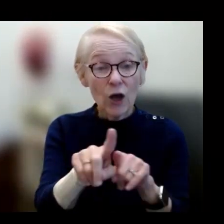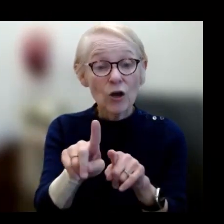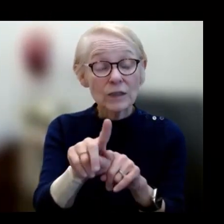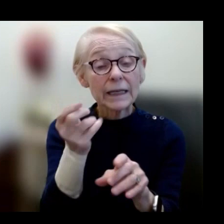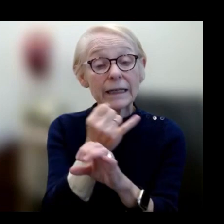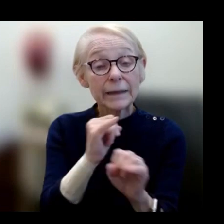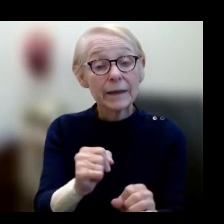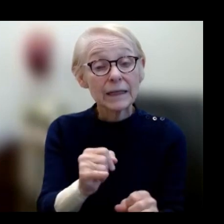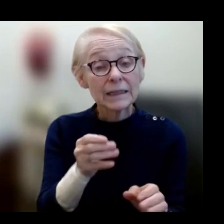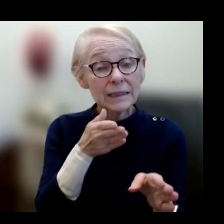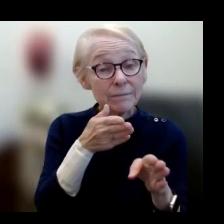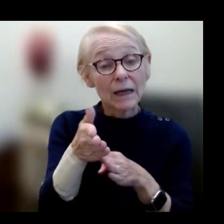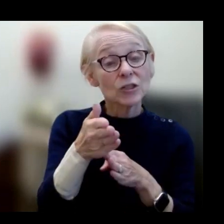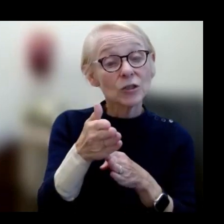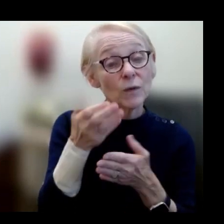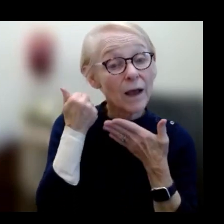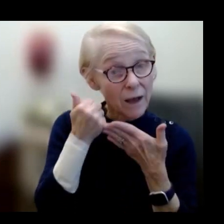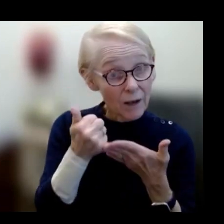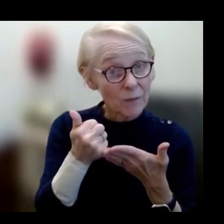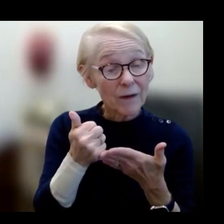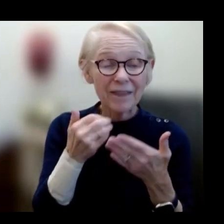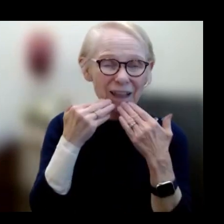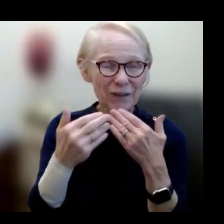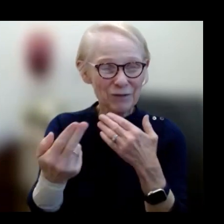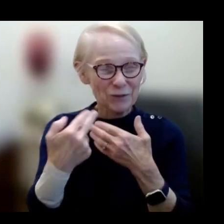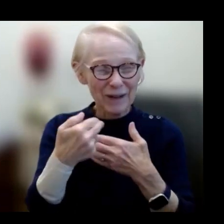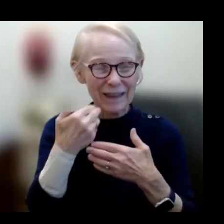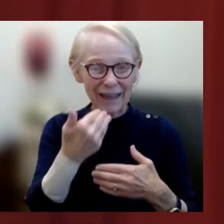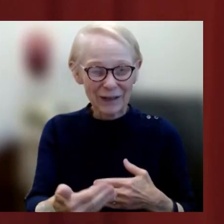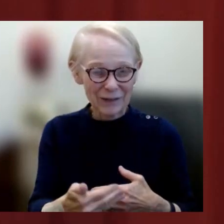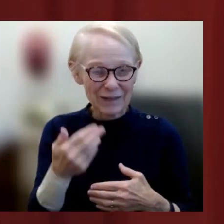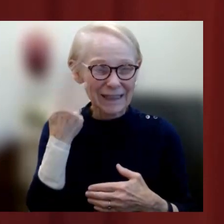than happy to help you thank you all for joining us today and we'll see you guys next November